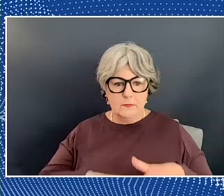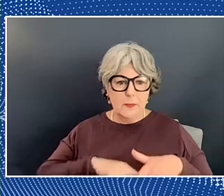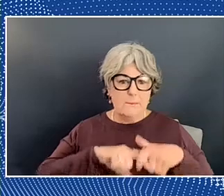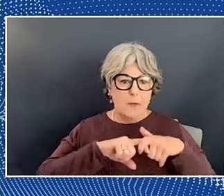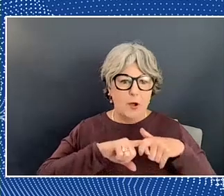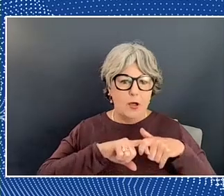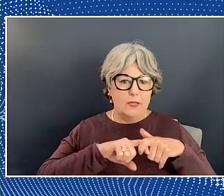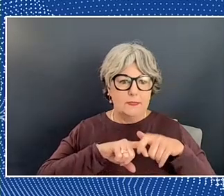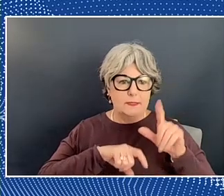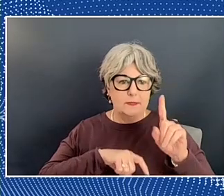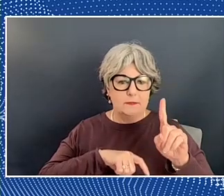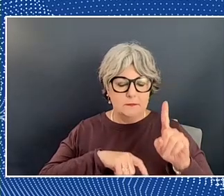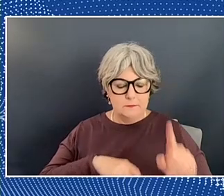of a feedback otherwise.